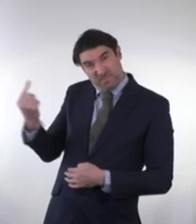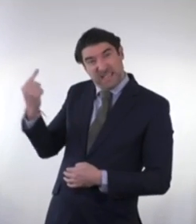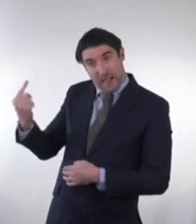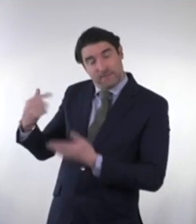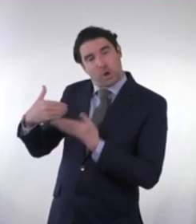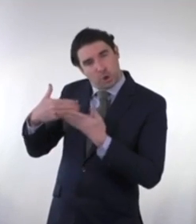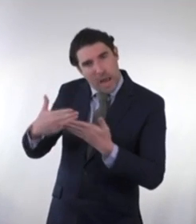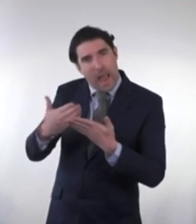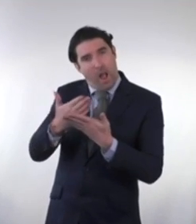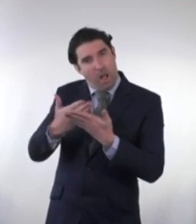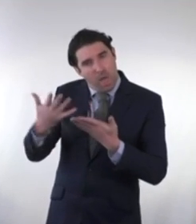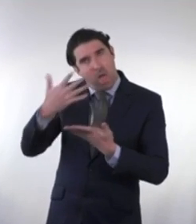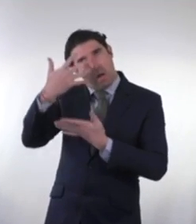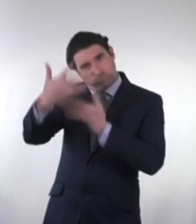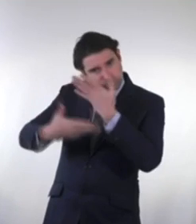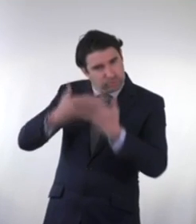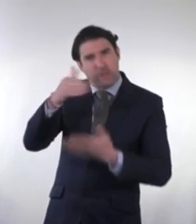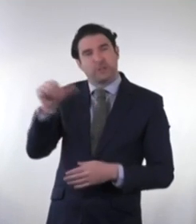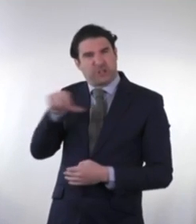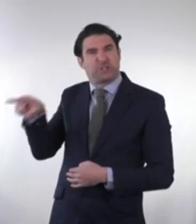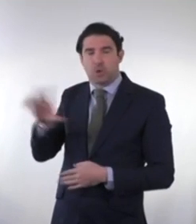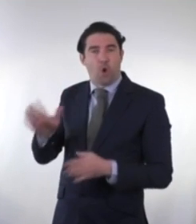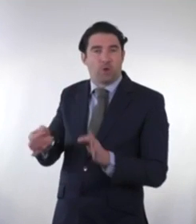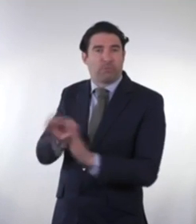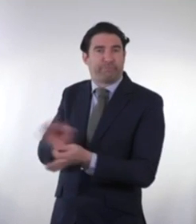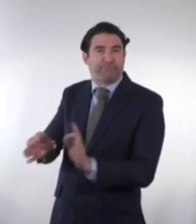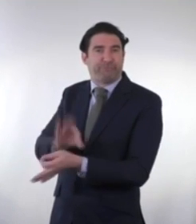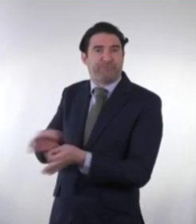has a waiting list of more than 7,000 households. With Shelter saying that 200,000